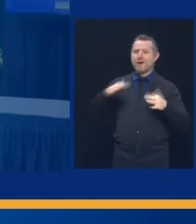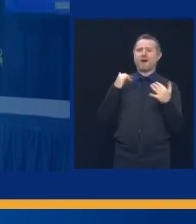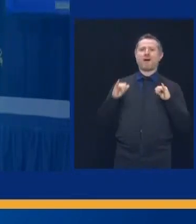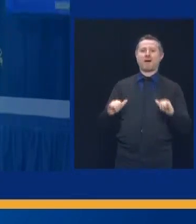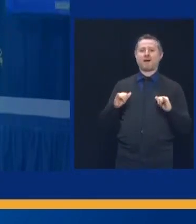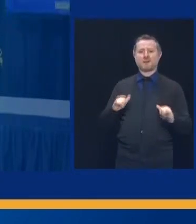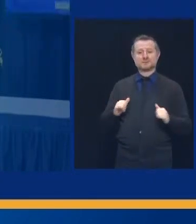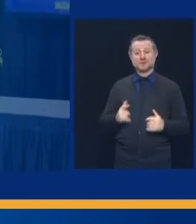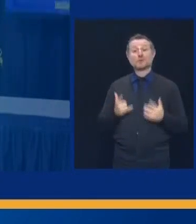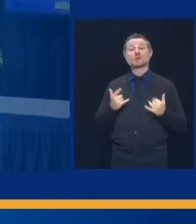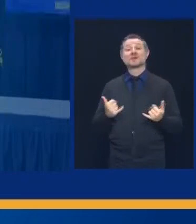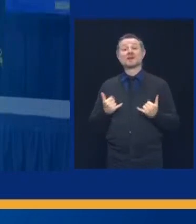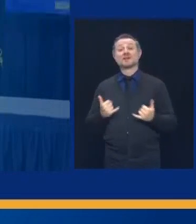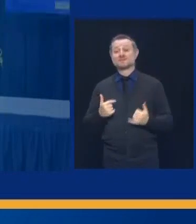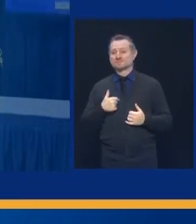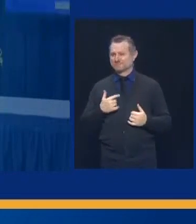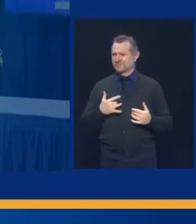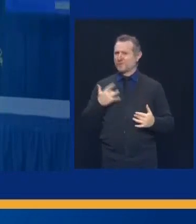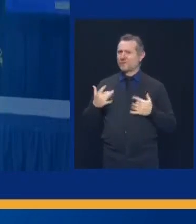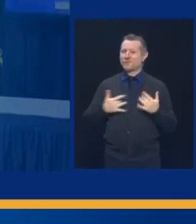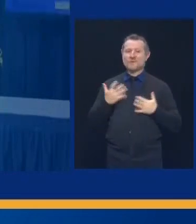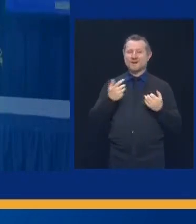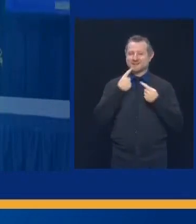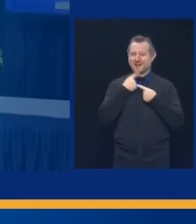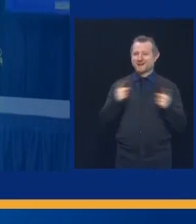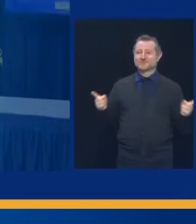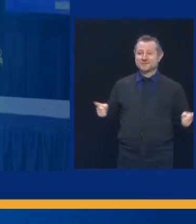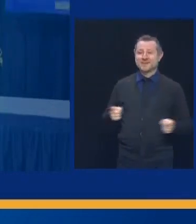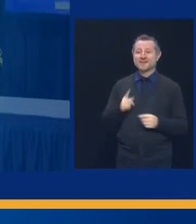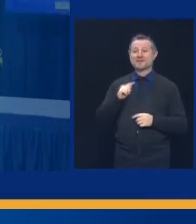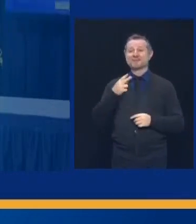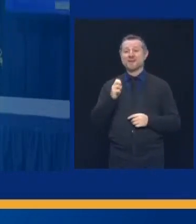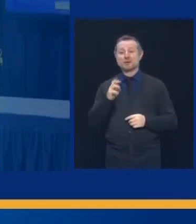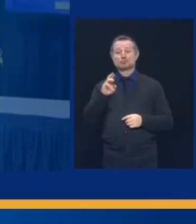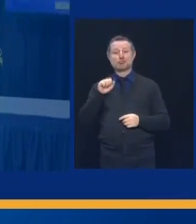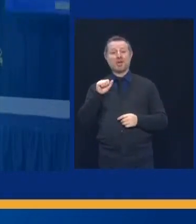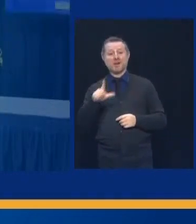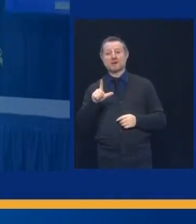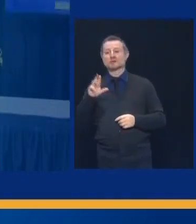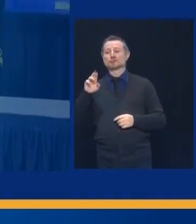LASIZING MASKS, THE APPROACH. THE BENEFIT, ET CETERA, AND